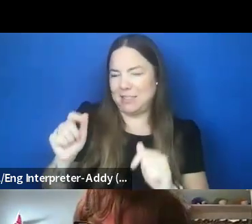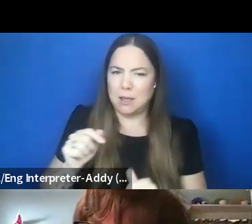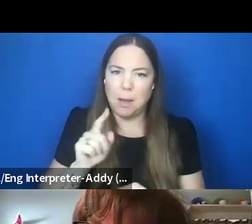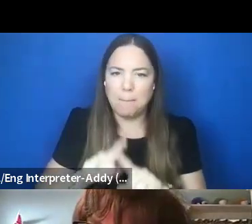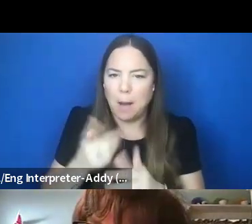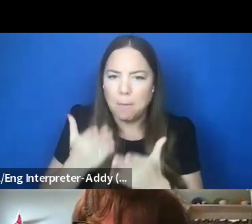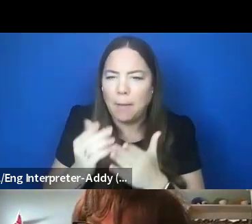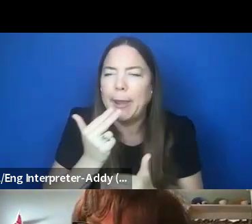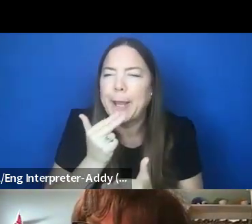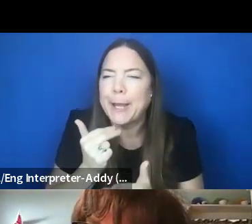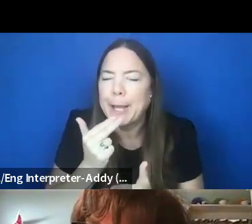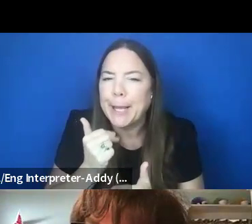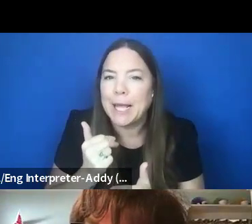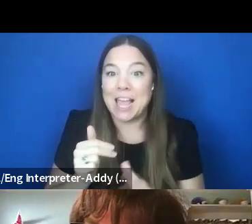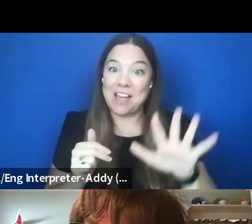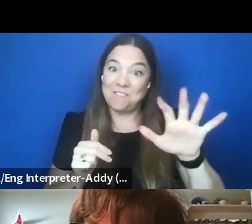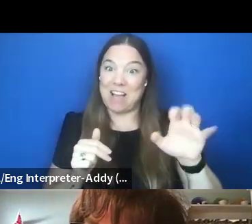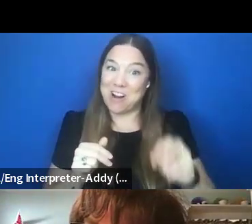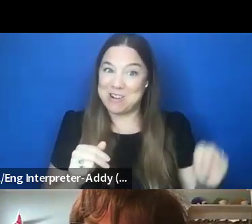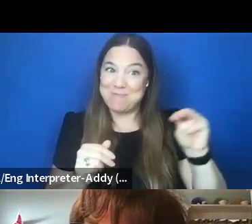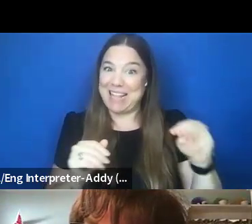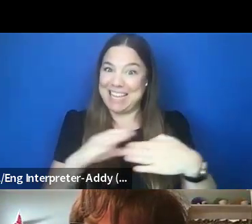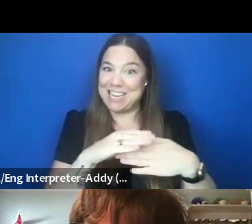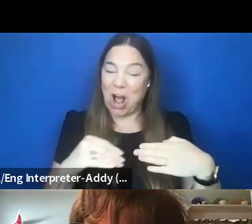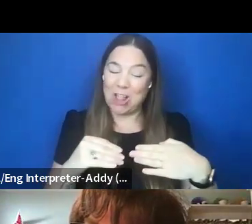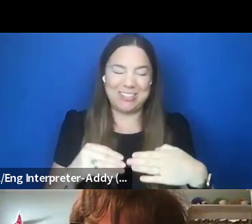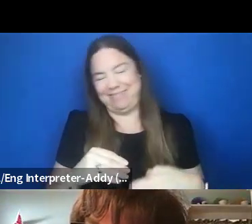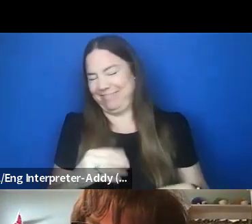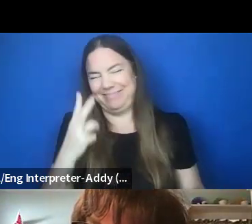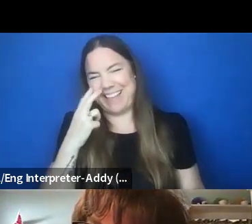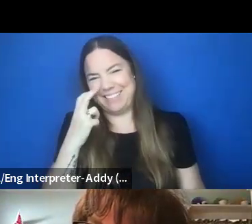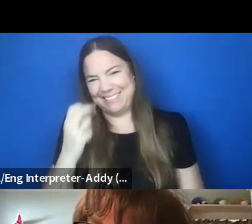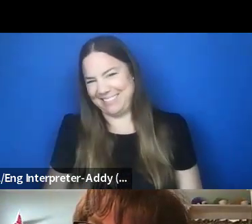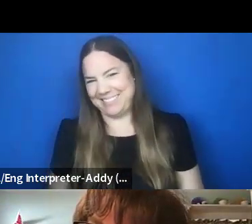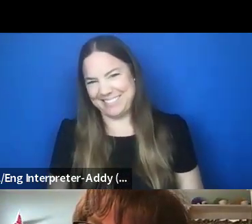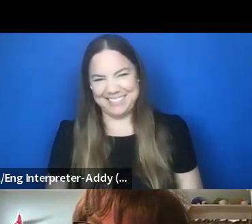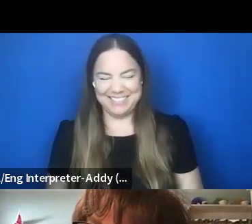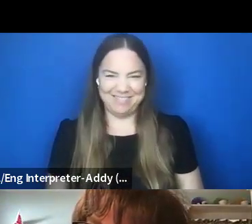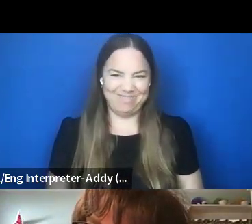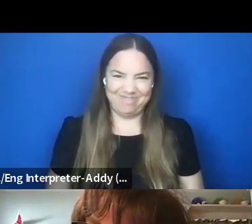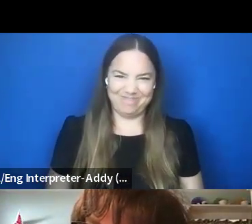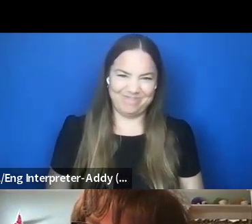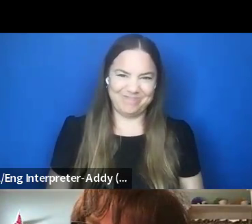Brooke Wilson: It's not like 500 million for 5 core services or anything like that. I can tell you that much. It's not that.